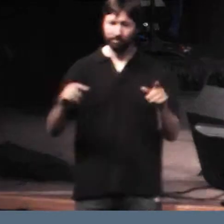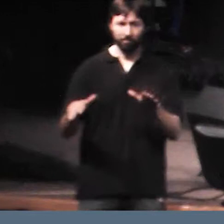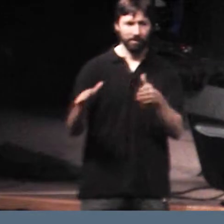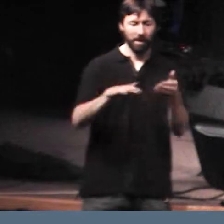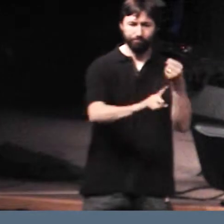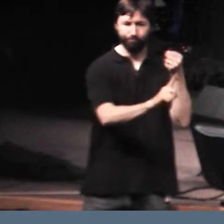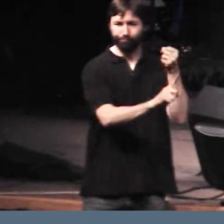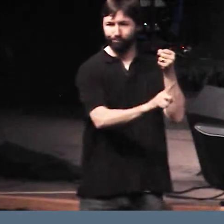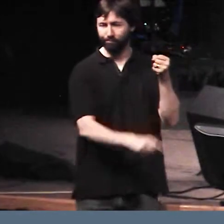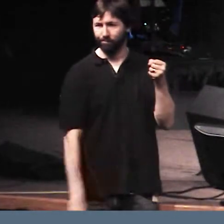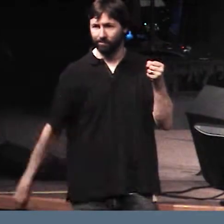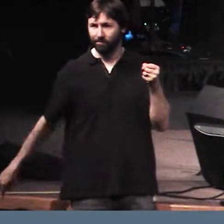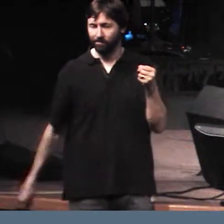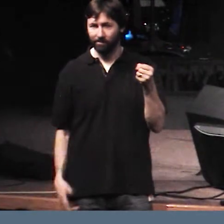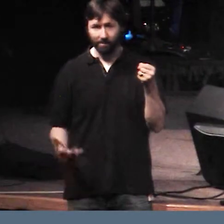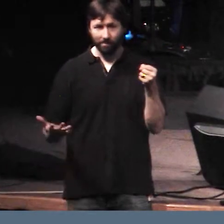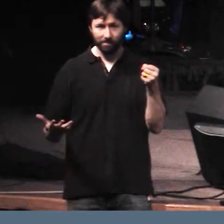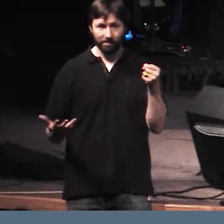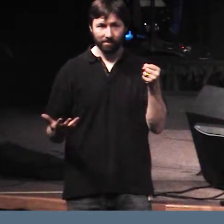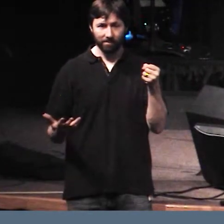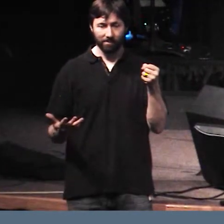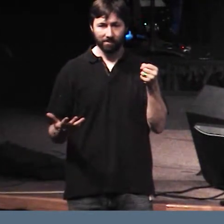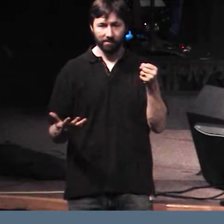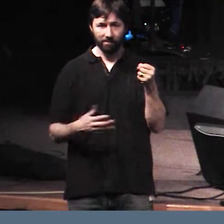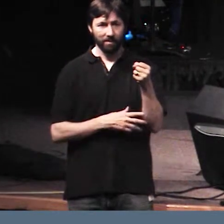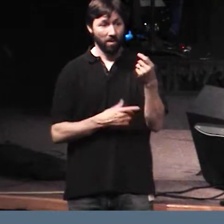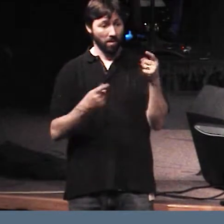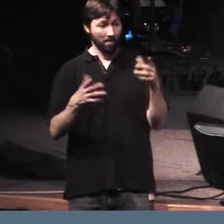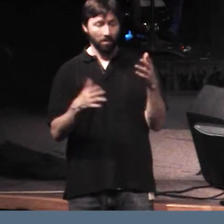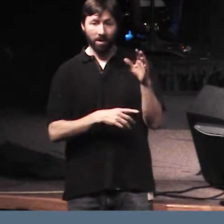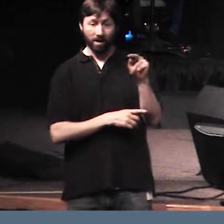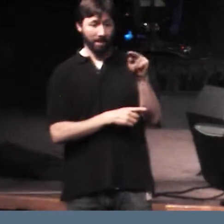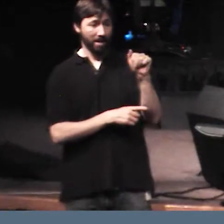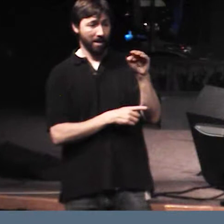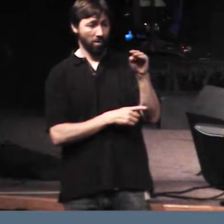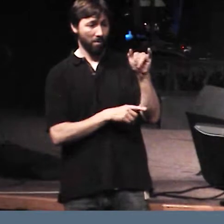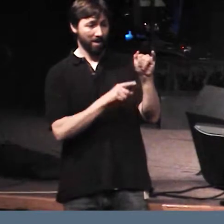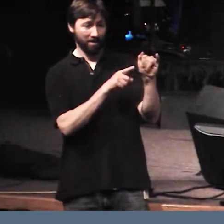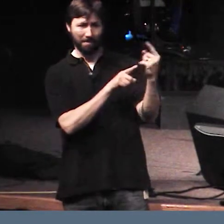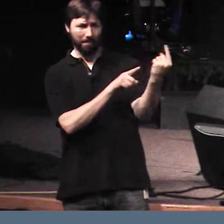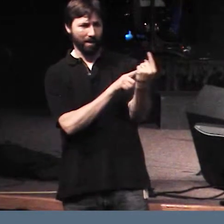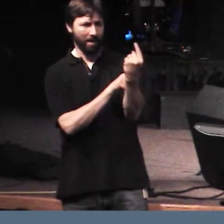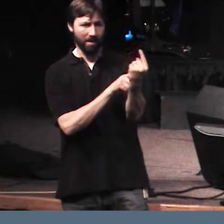strike three - Here's why Naomi's in a foreign country in a foreign land and has